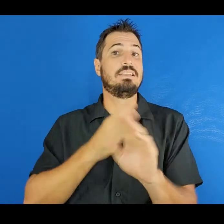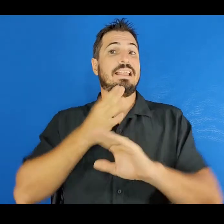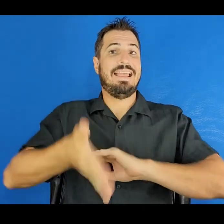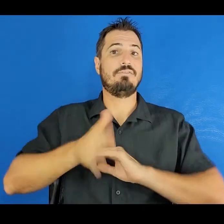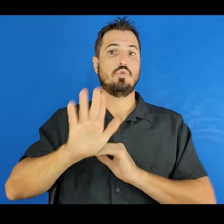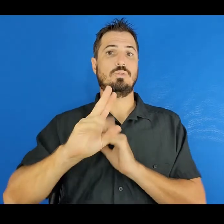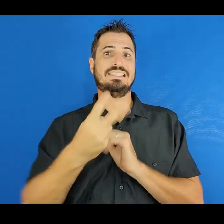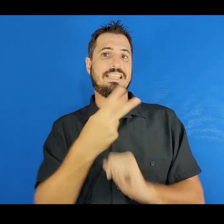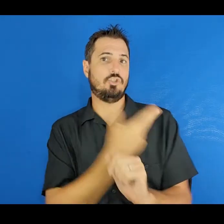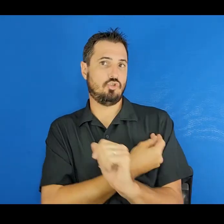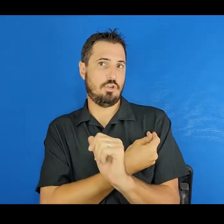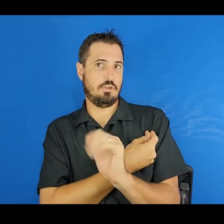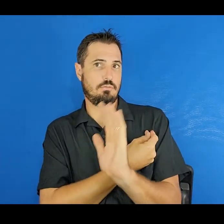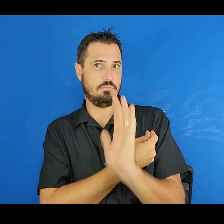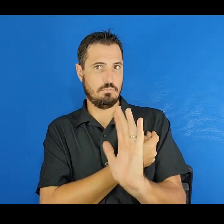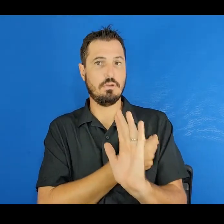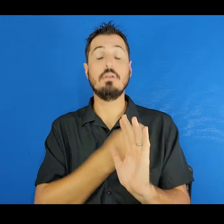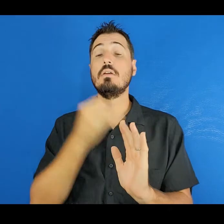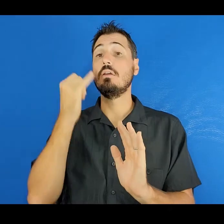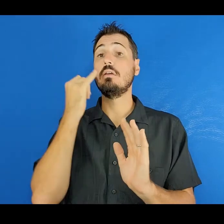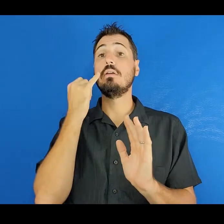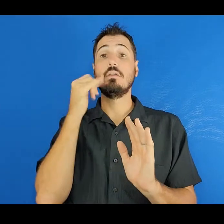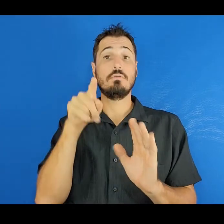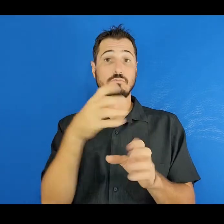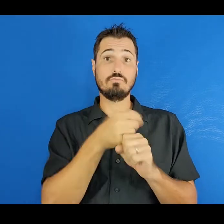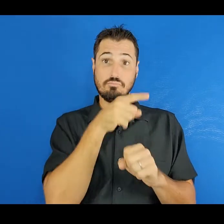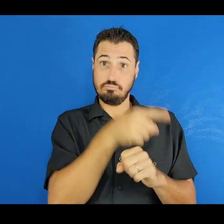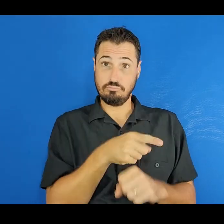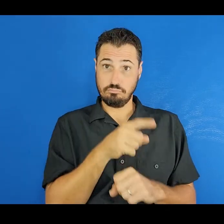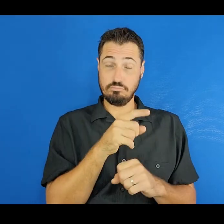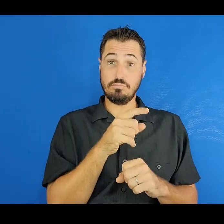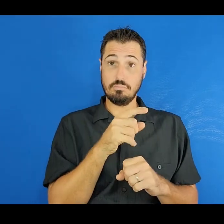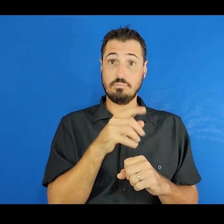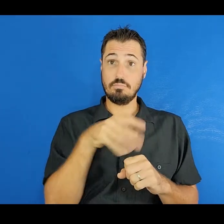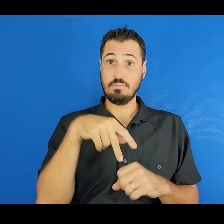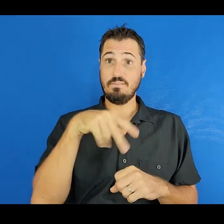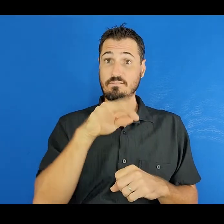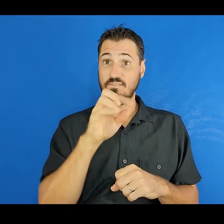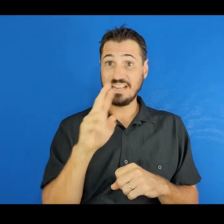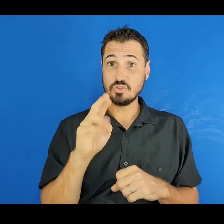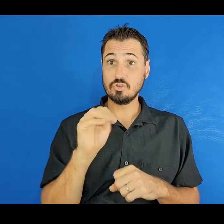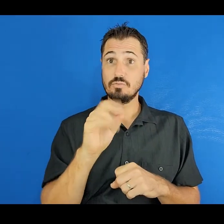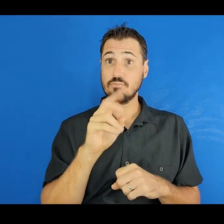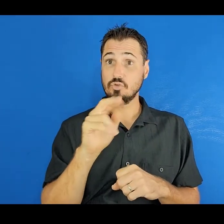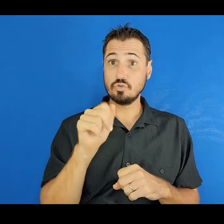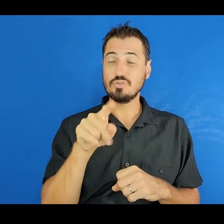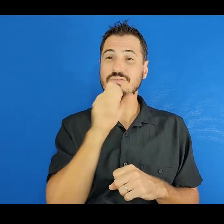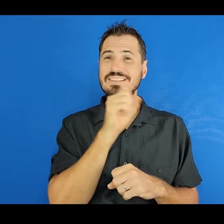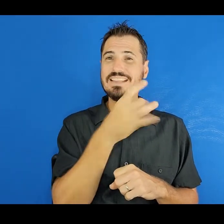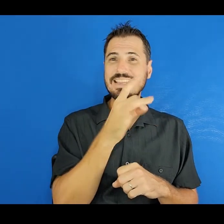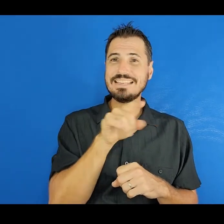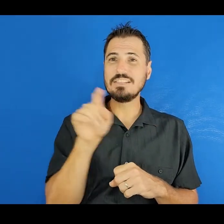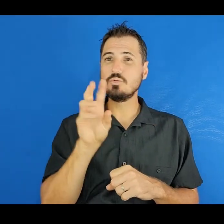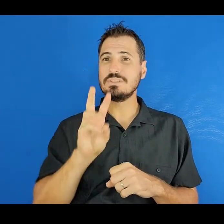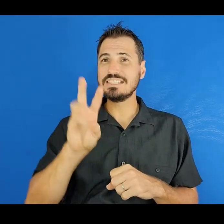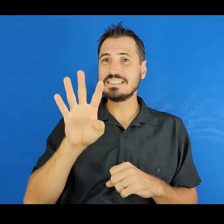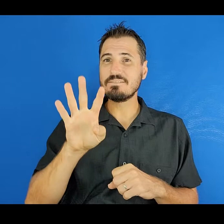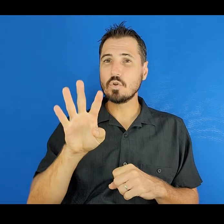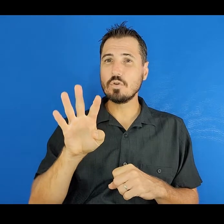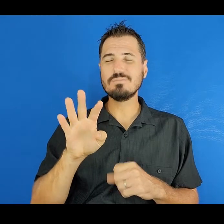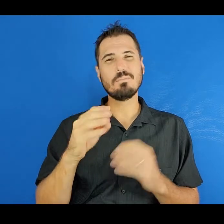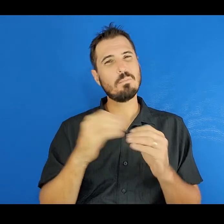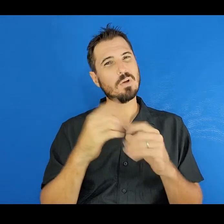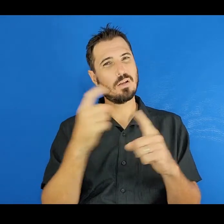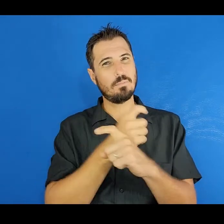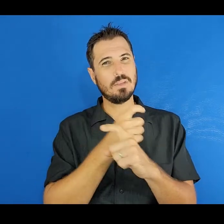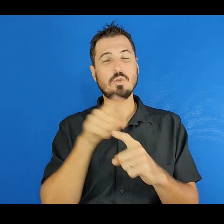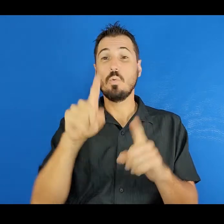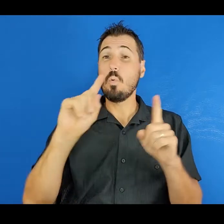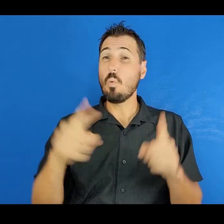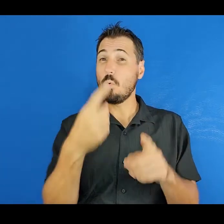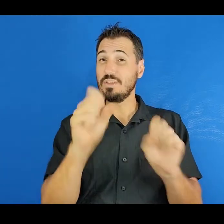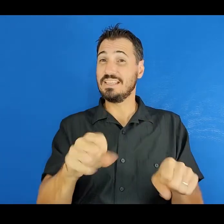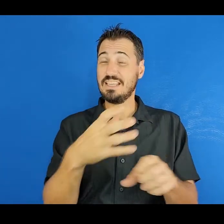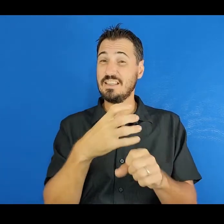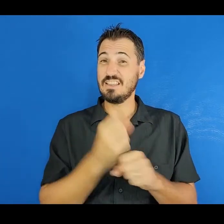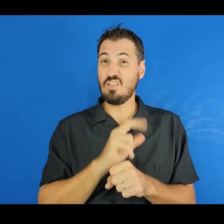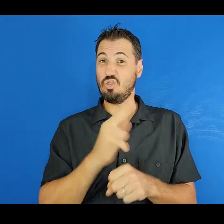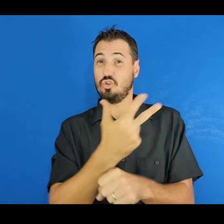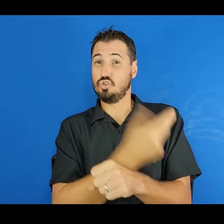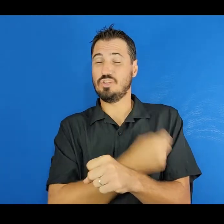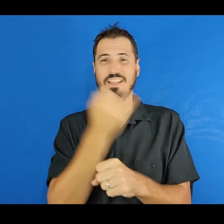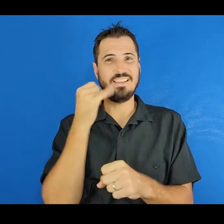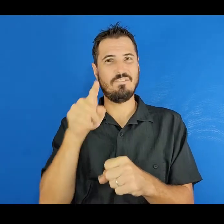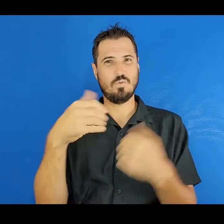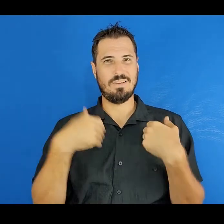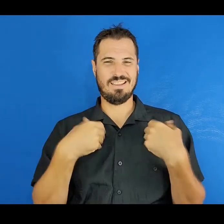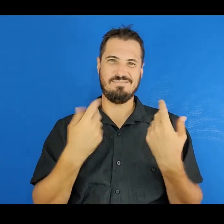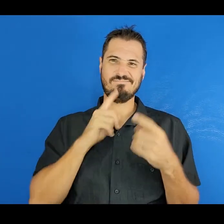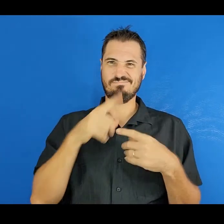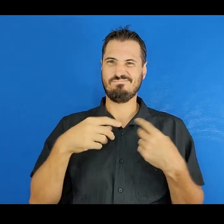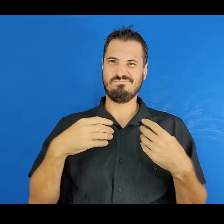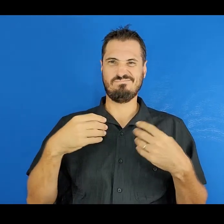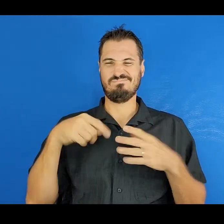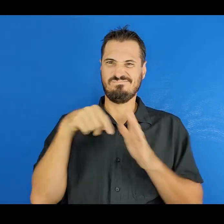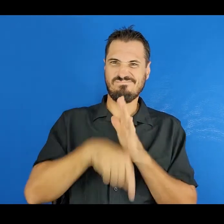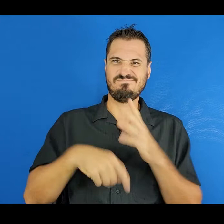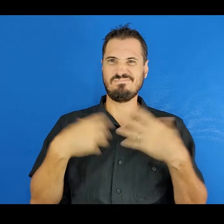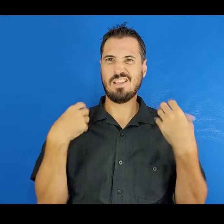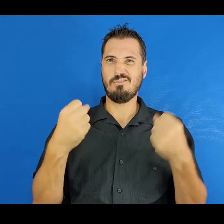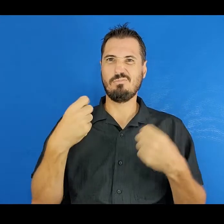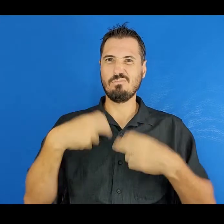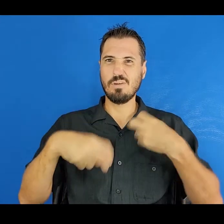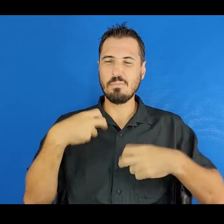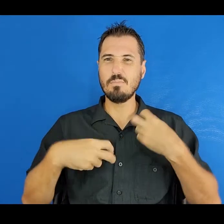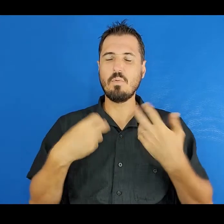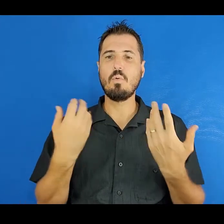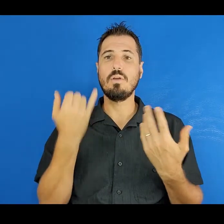If you got Pfizer or Moderna and you are between 18 and 64, it’s a little more complicated. You are only eligible only if you: have underlying medical conditions, or live in a long-term care setting,